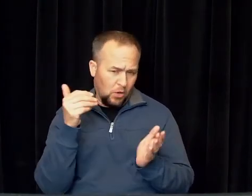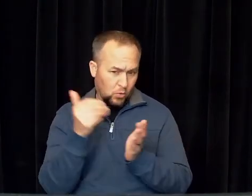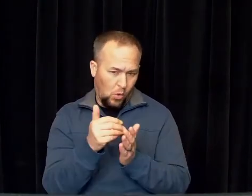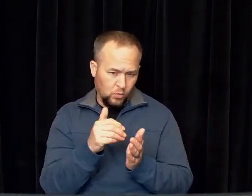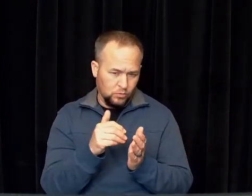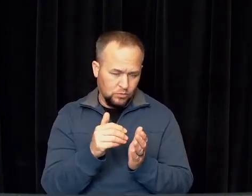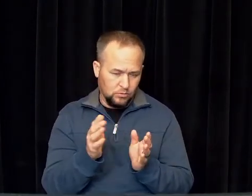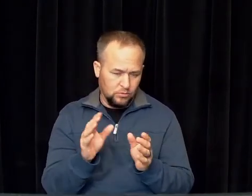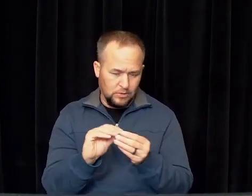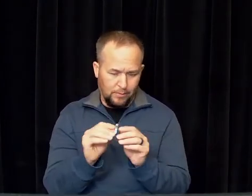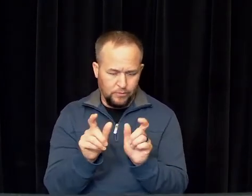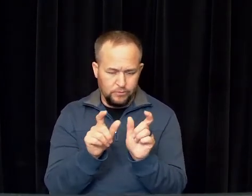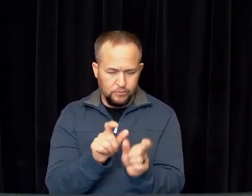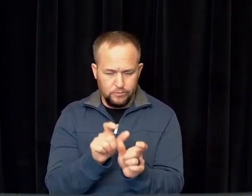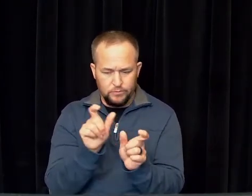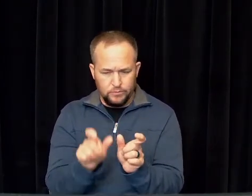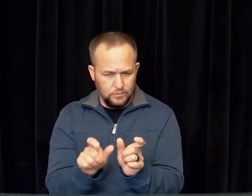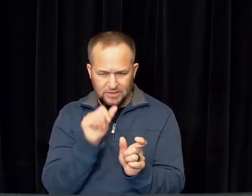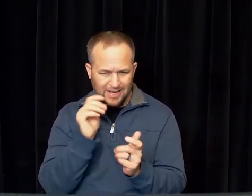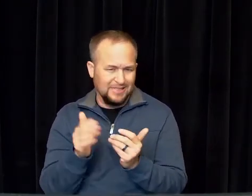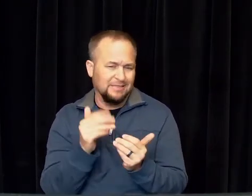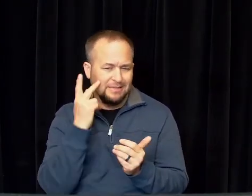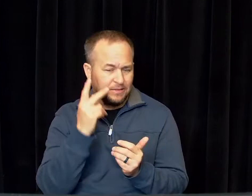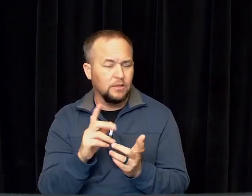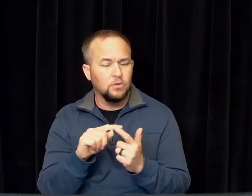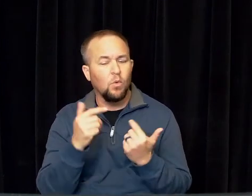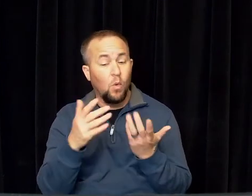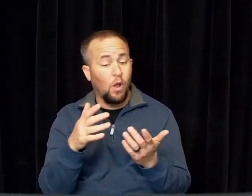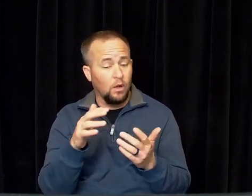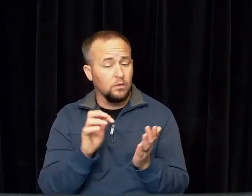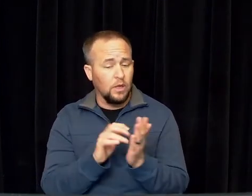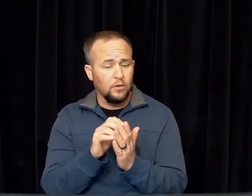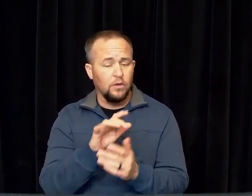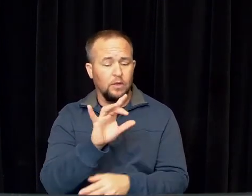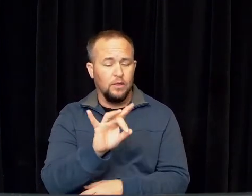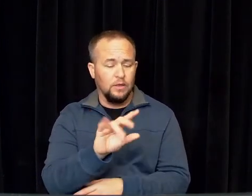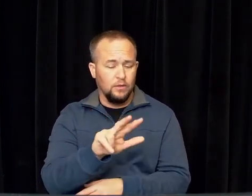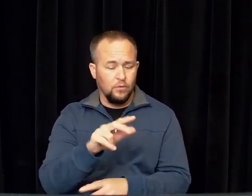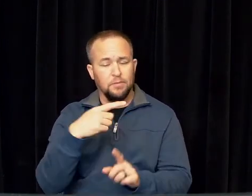the data, it might not be as easy to see. So go ahead in your calculator and do 83 + 84.